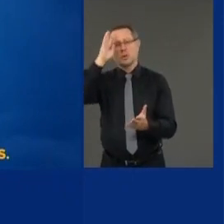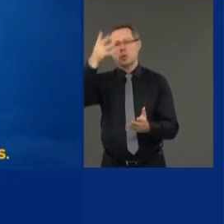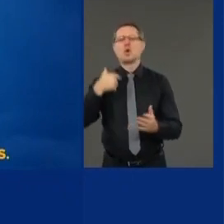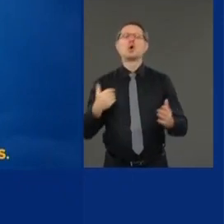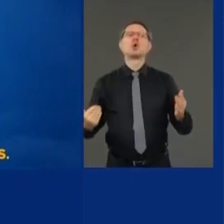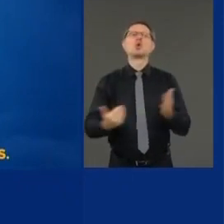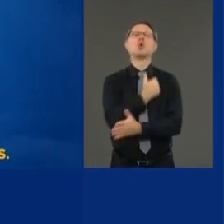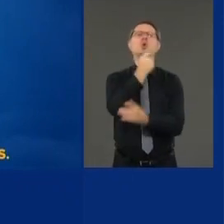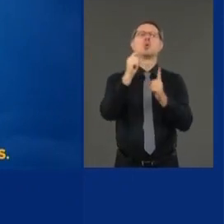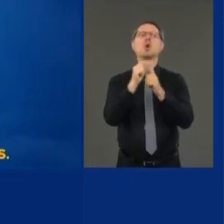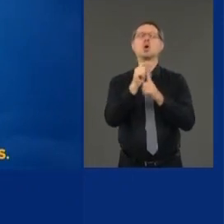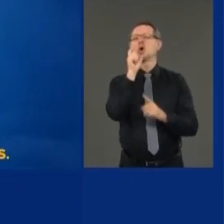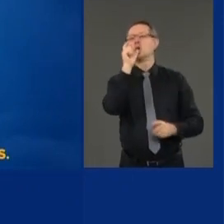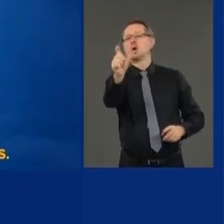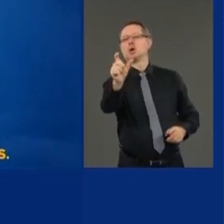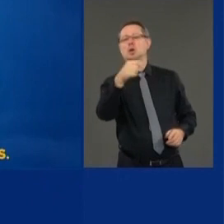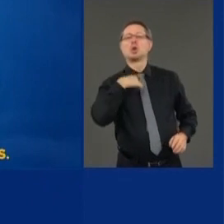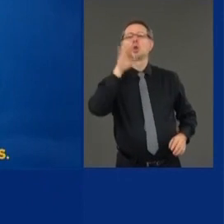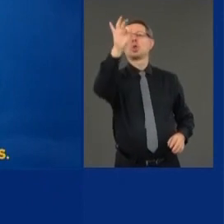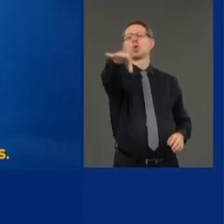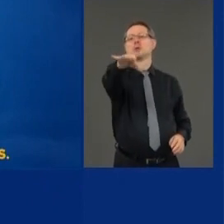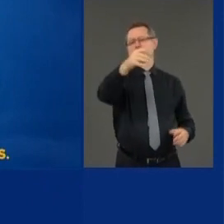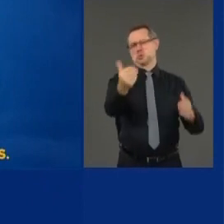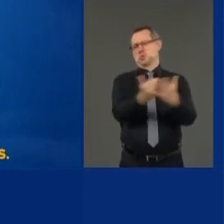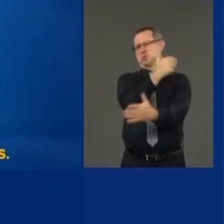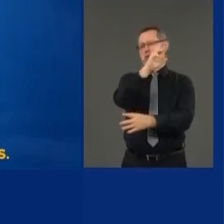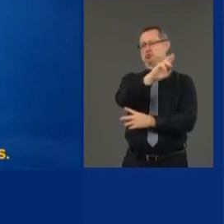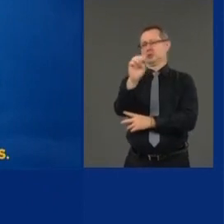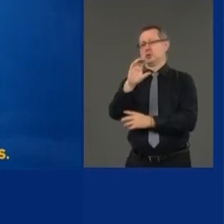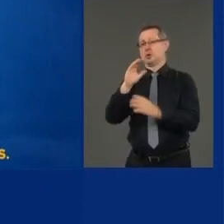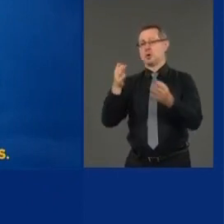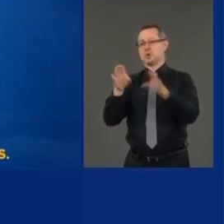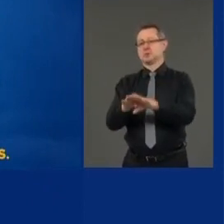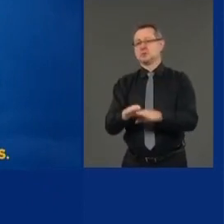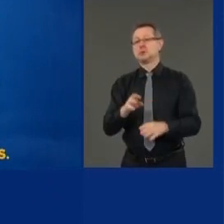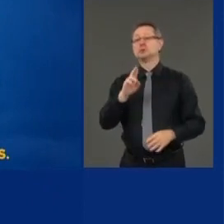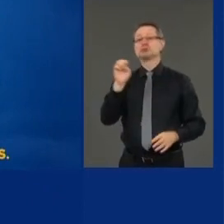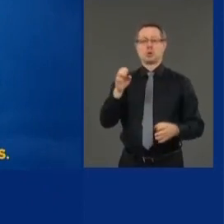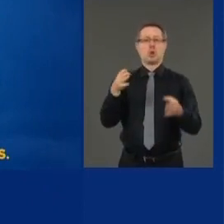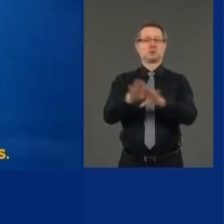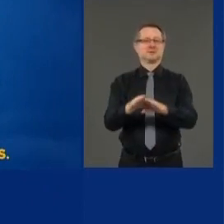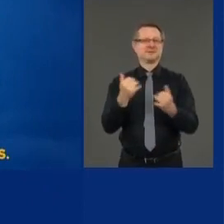I'M SURE ZACH WILL POINT OUT I USED A WORD THAT DOESN'T